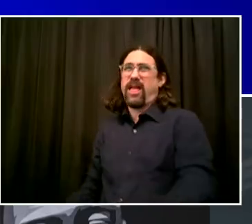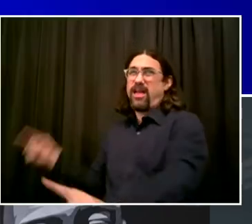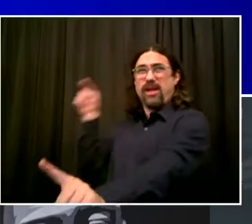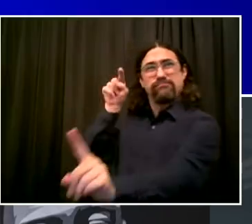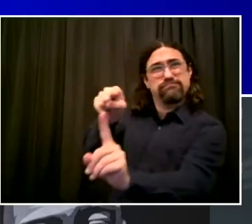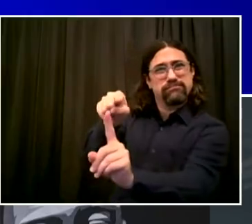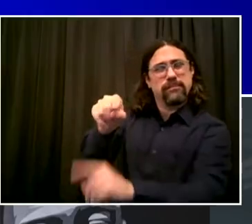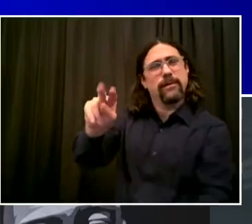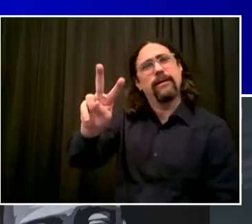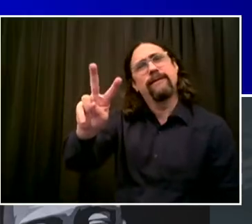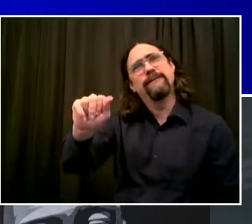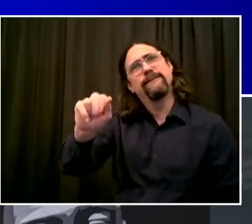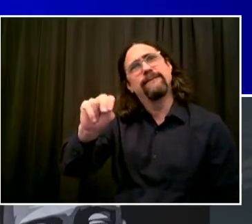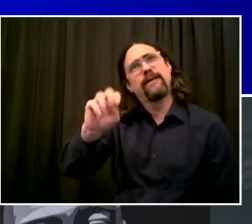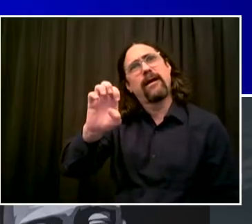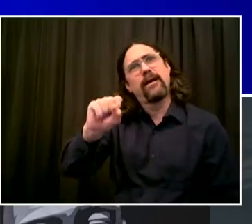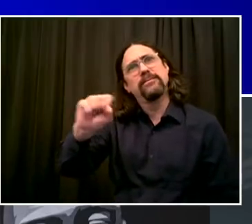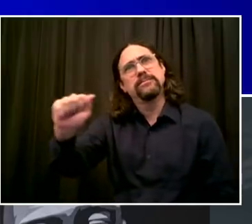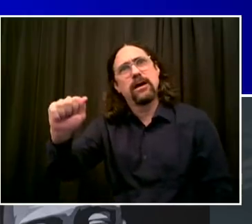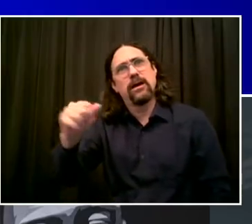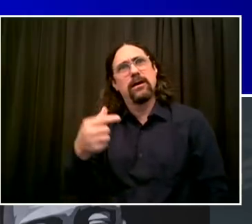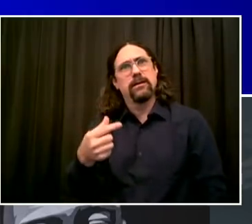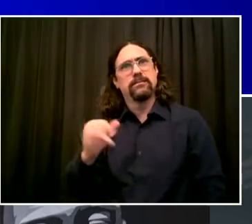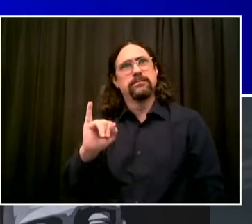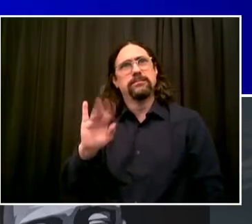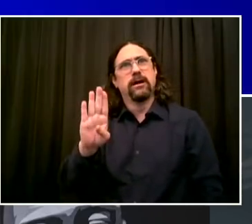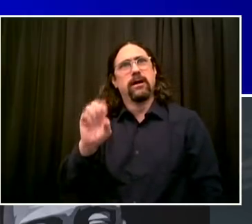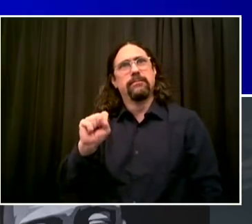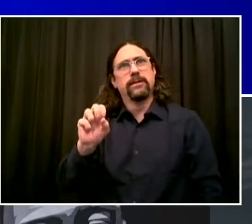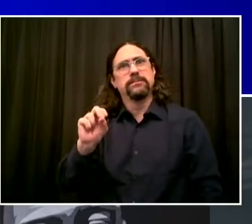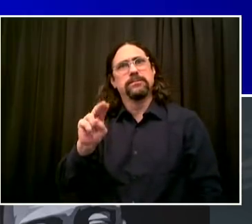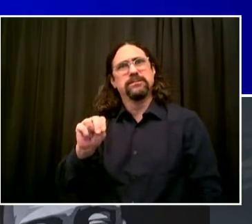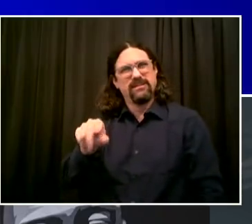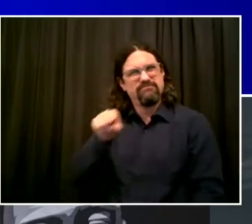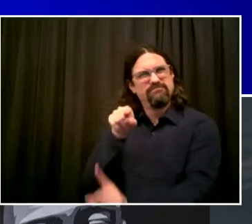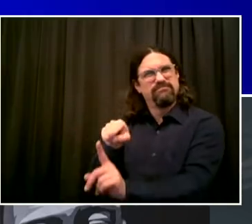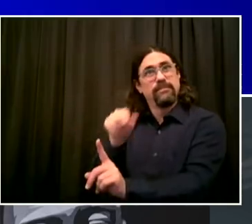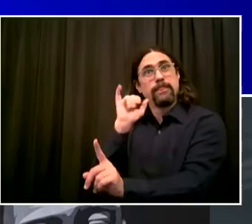VANESSA GIBSON SAID. SHE HAS A VERY POWERFUL VANTAGE POINT. SHE WAS THERE AT THE CEREMONY YESTERDAY